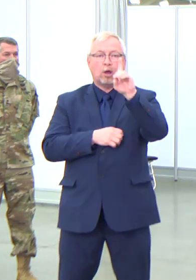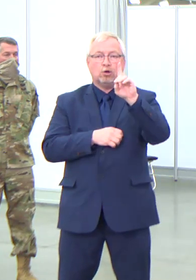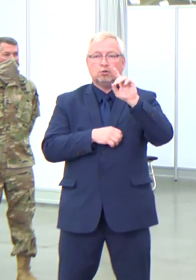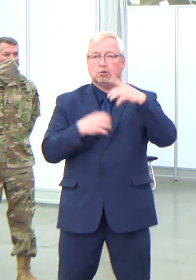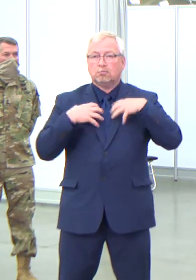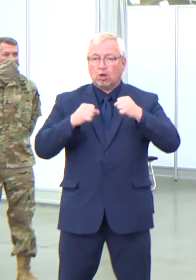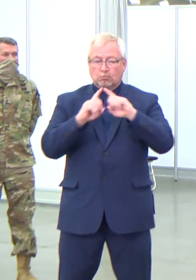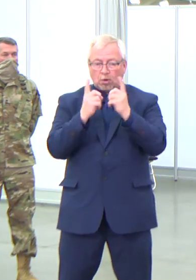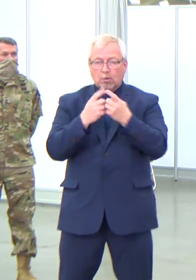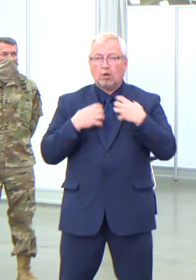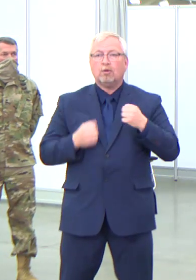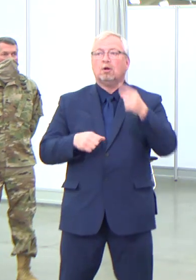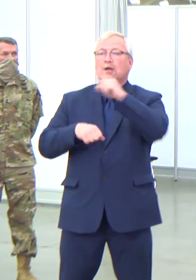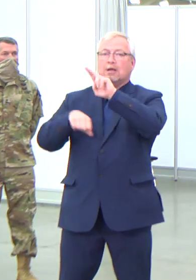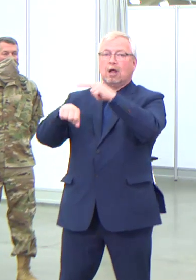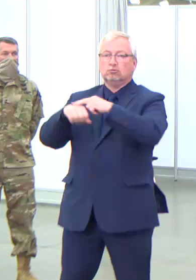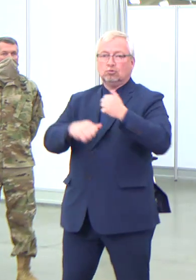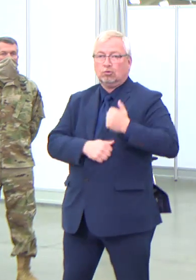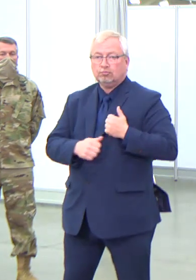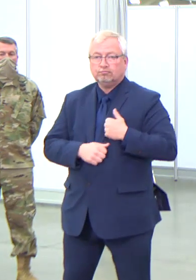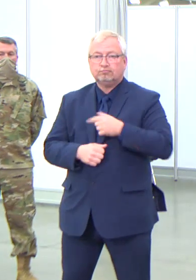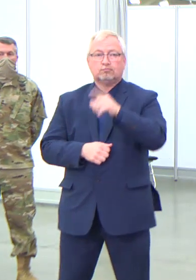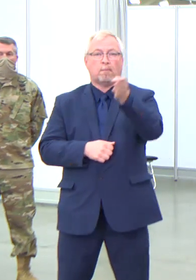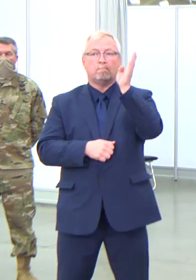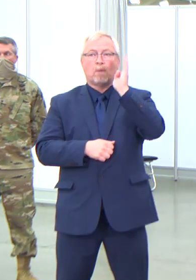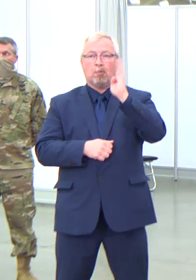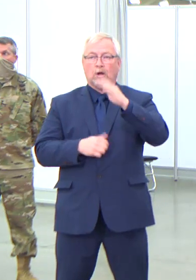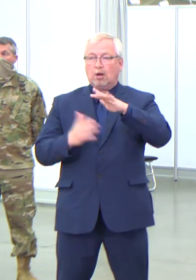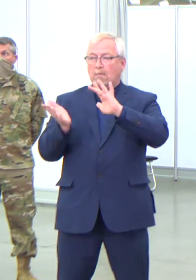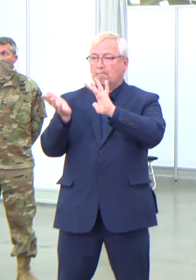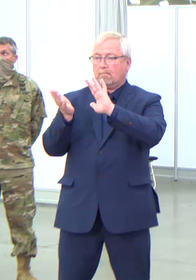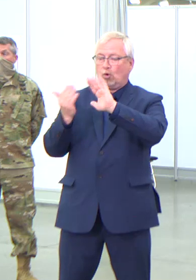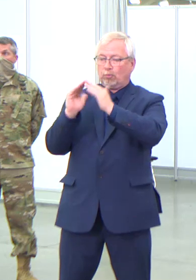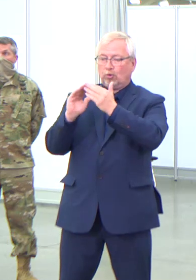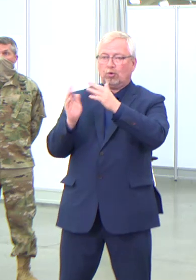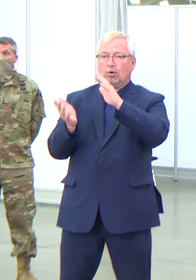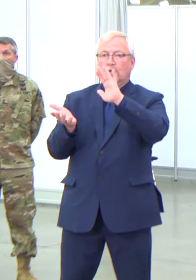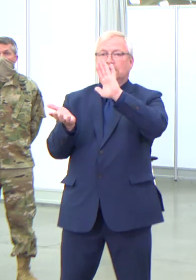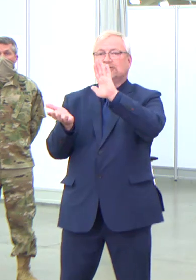National Guard, the Baltimore City emergency medical services, to stand